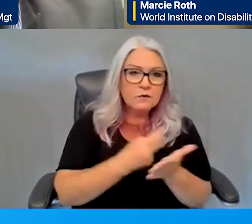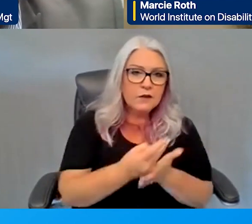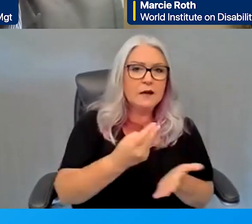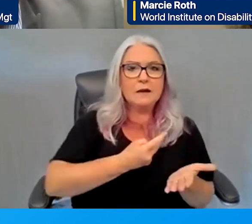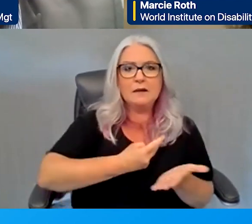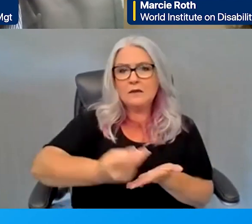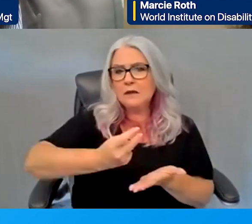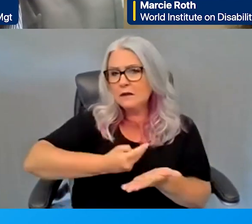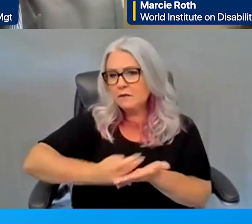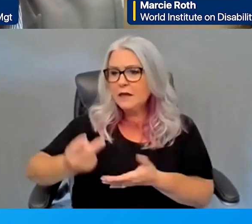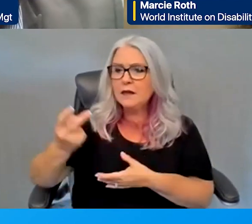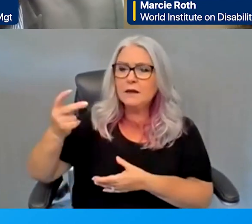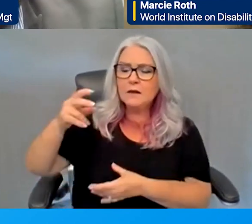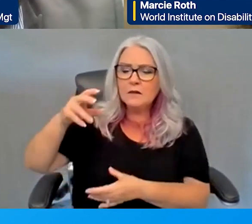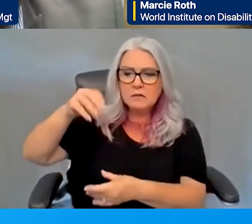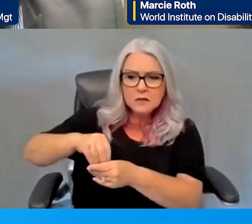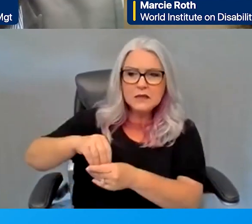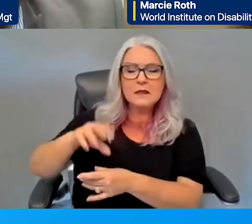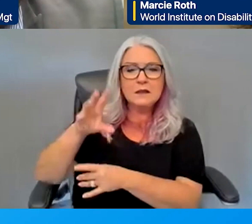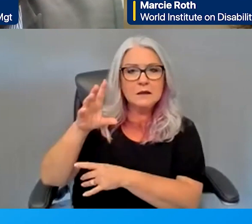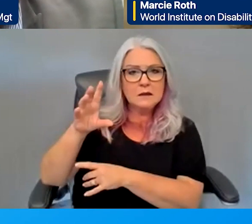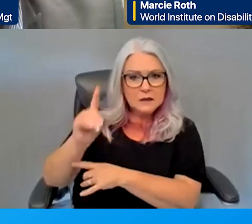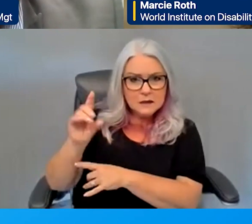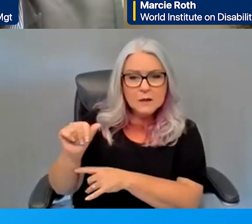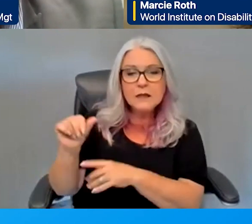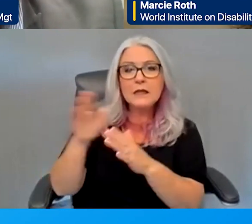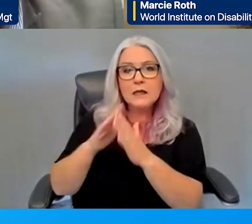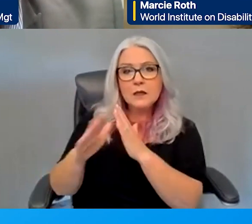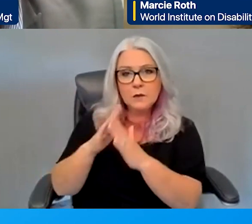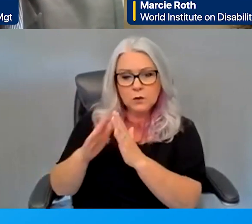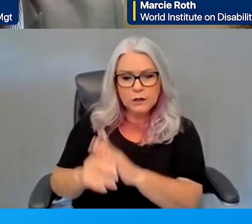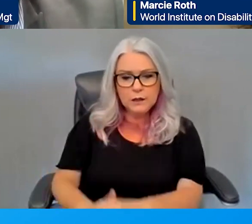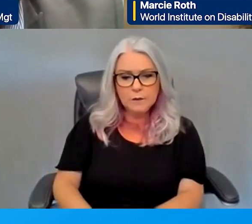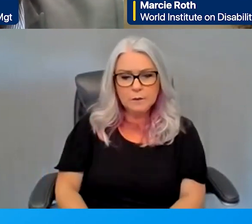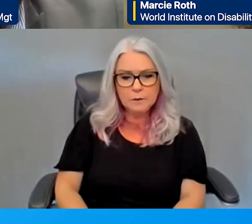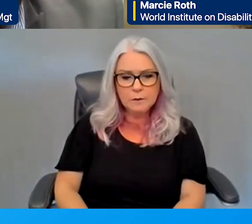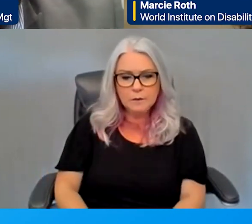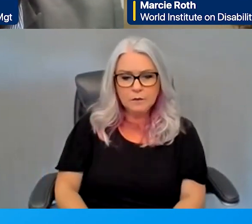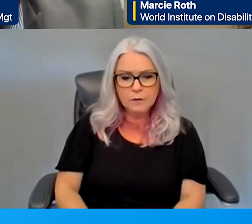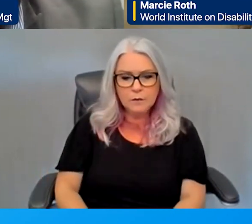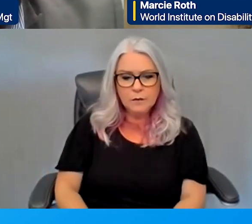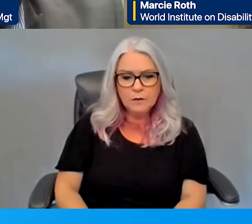community to welcome and make